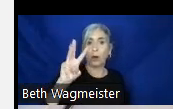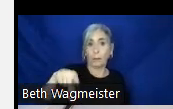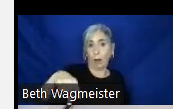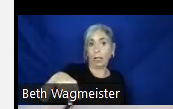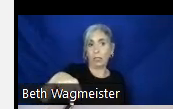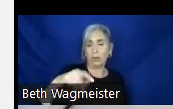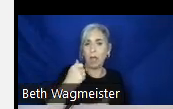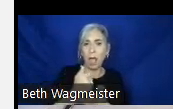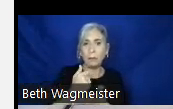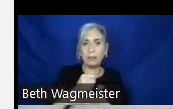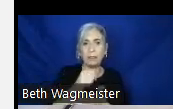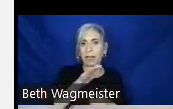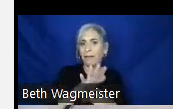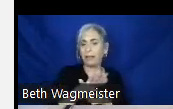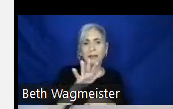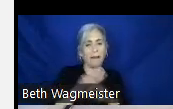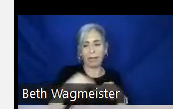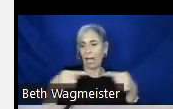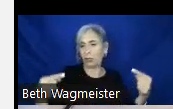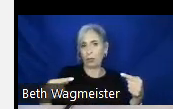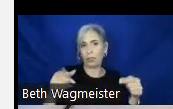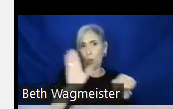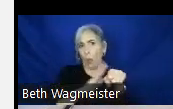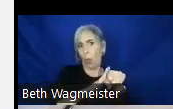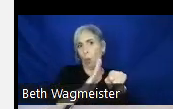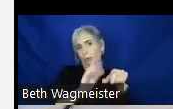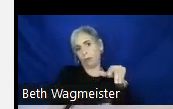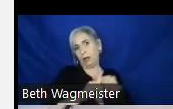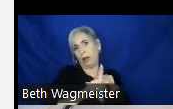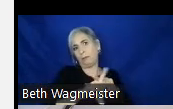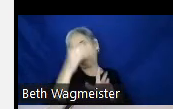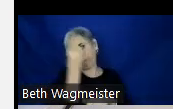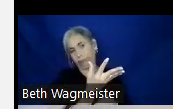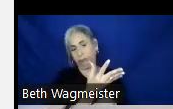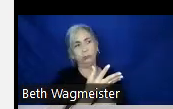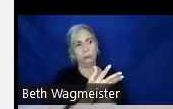longer has contrast, there is a warning that shows up. It will tell you, hey, this doesn't